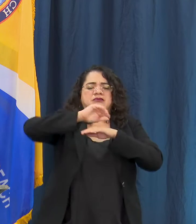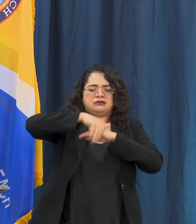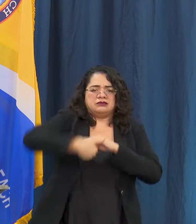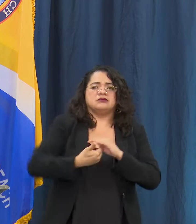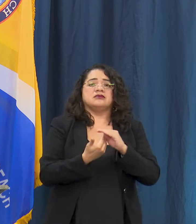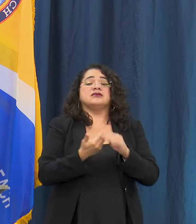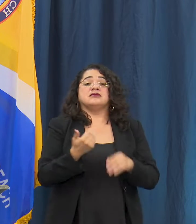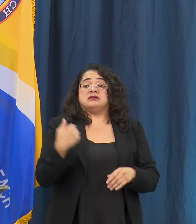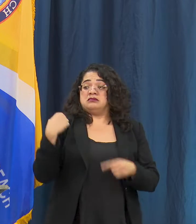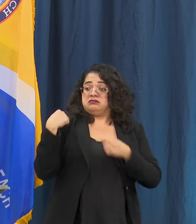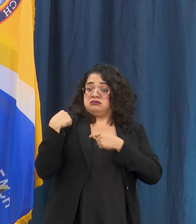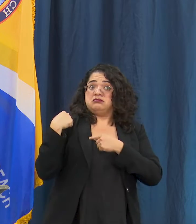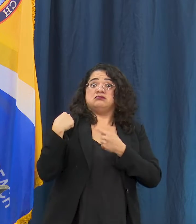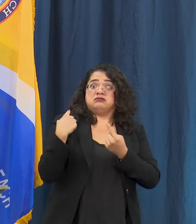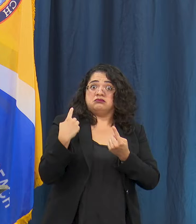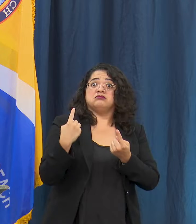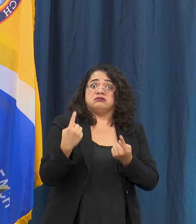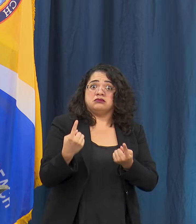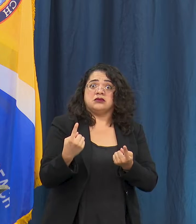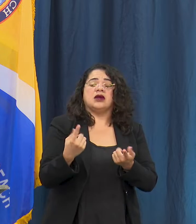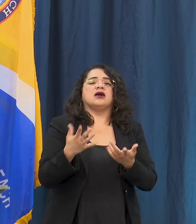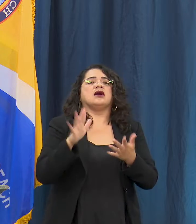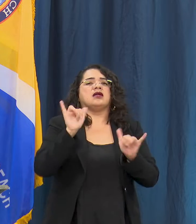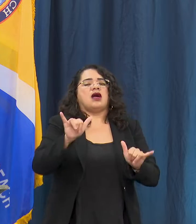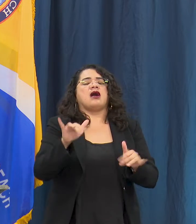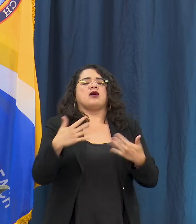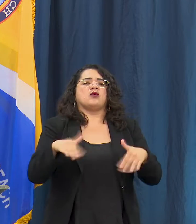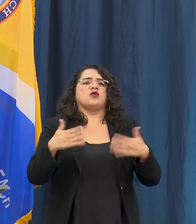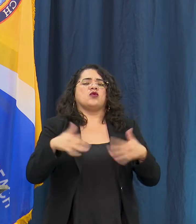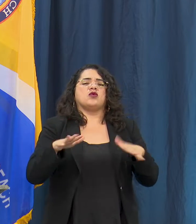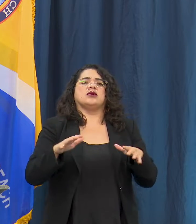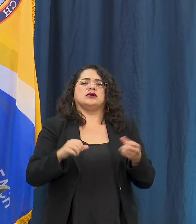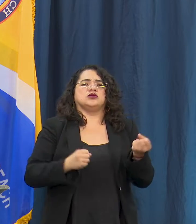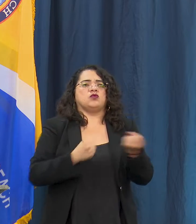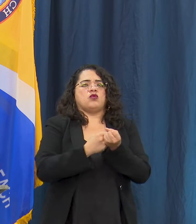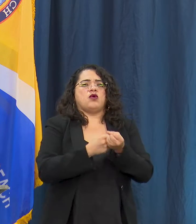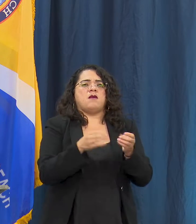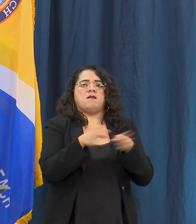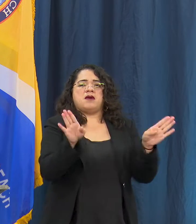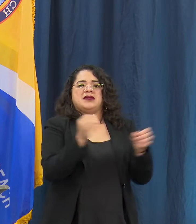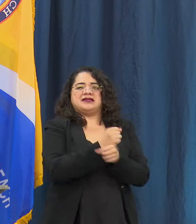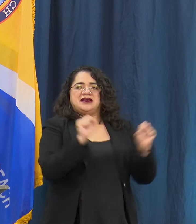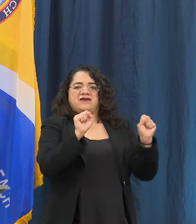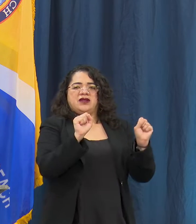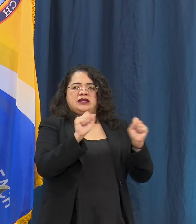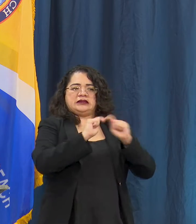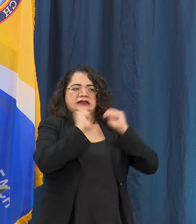nights and it's really assisted our public safety team and the city to